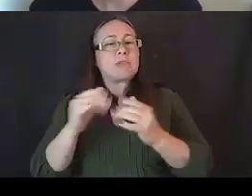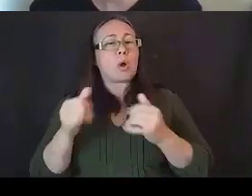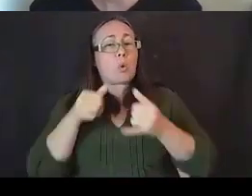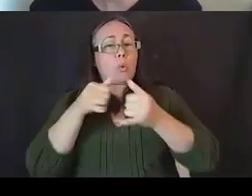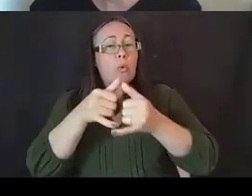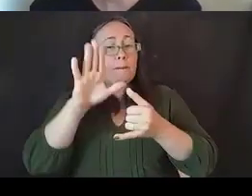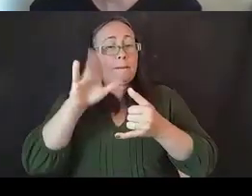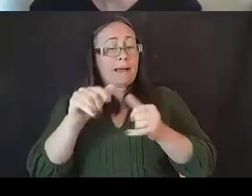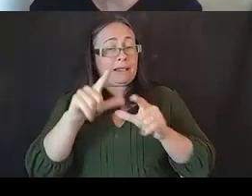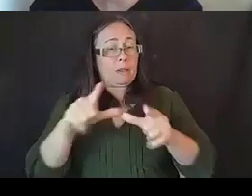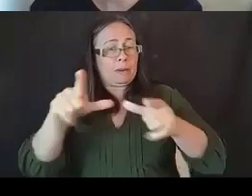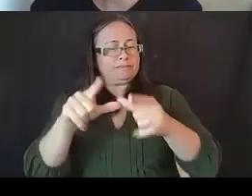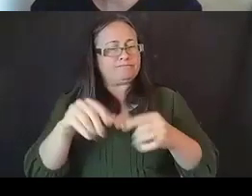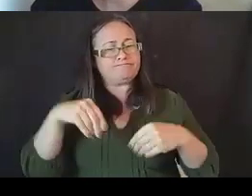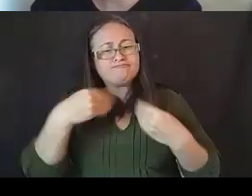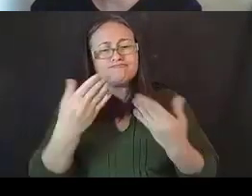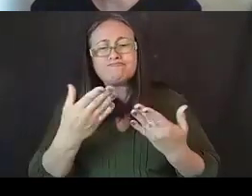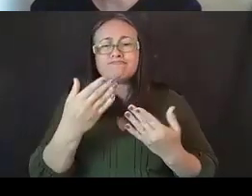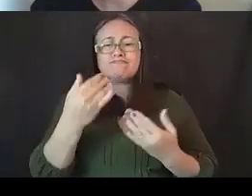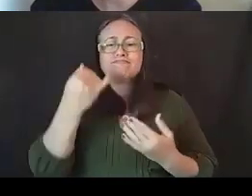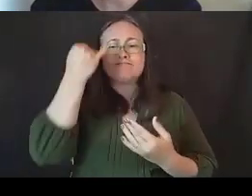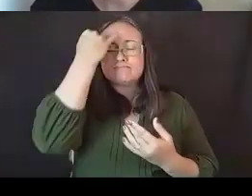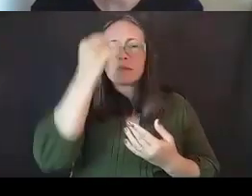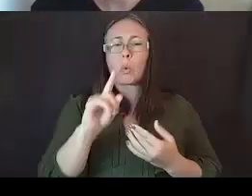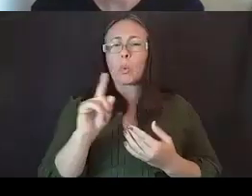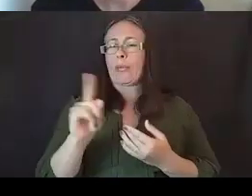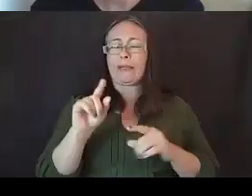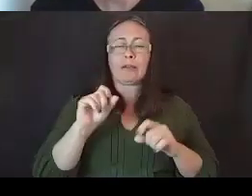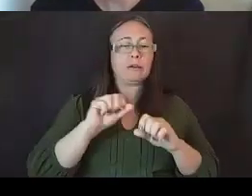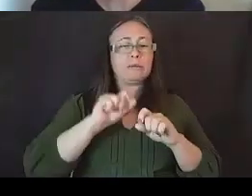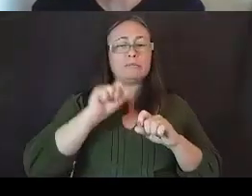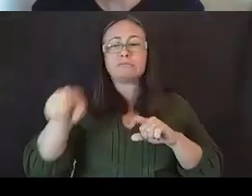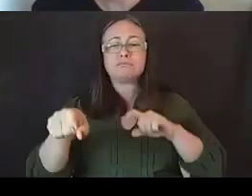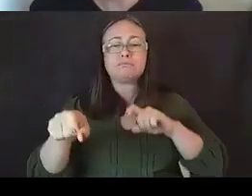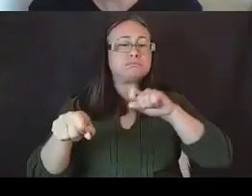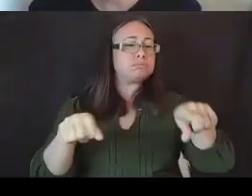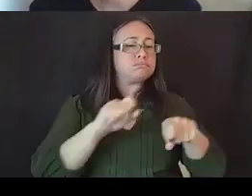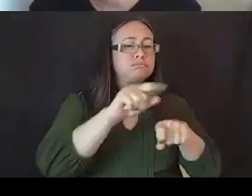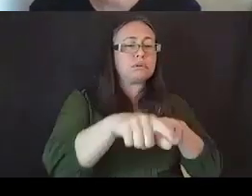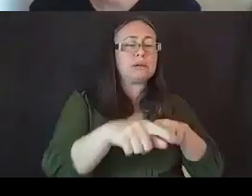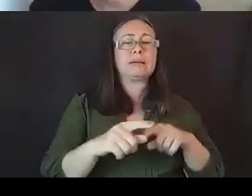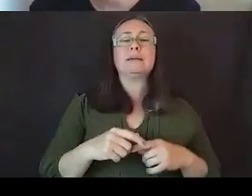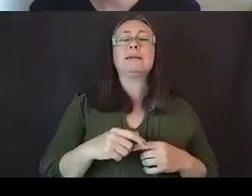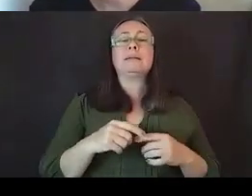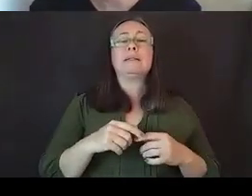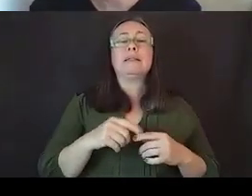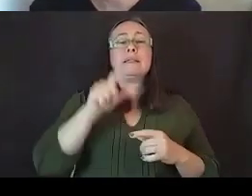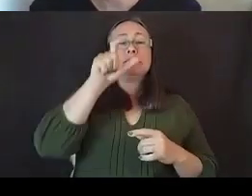gives you snapshots of where funding is going each year. The categorical spending tables displaying annual